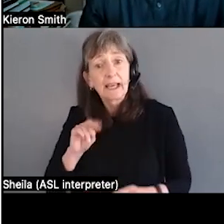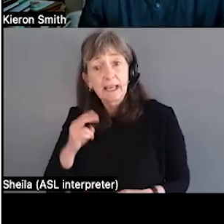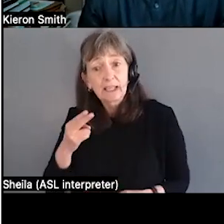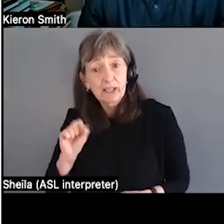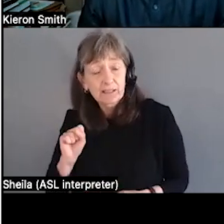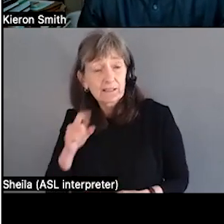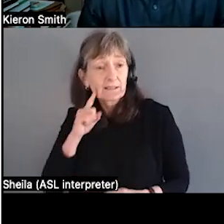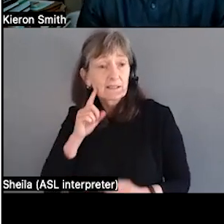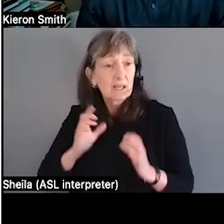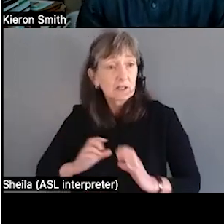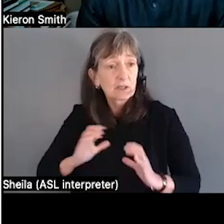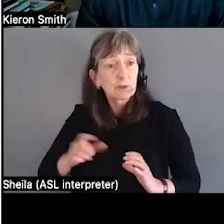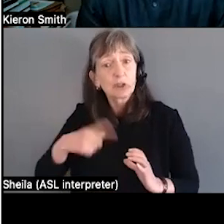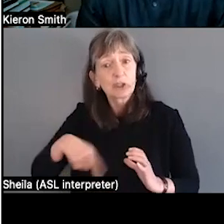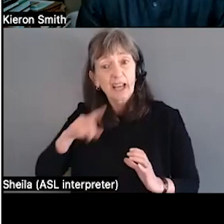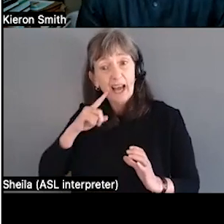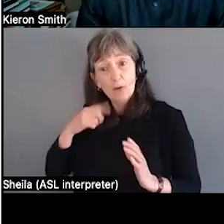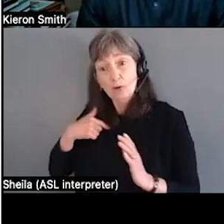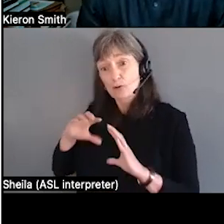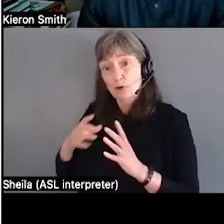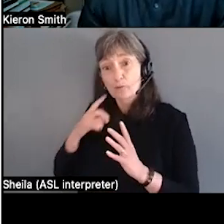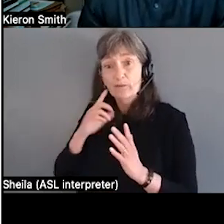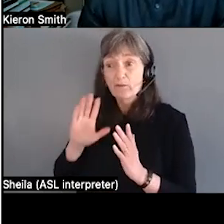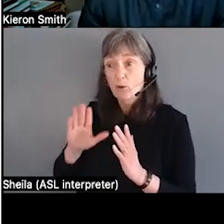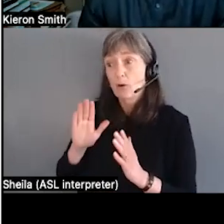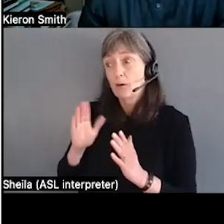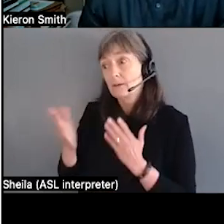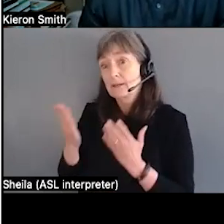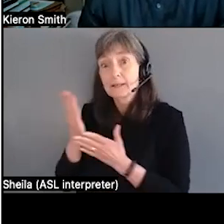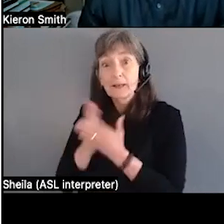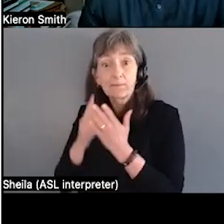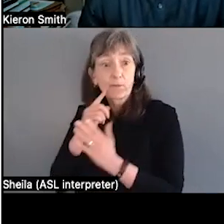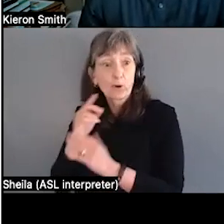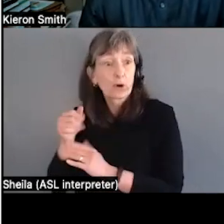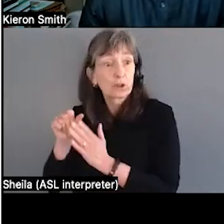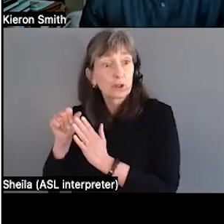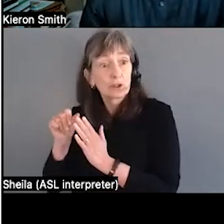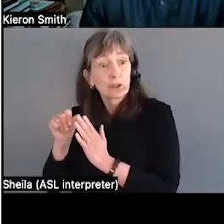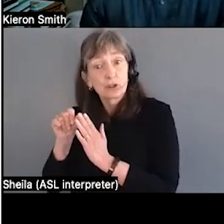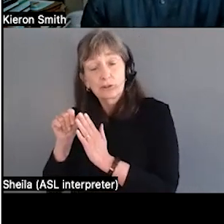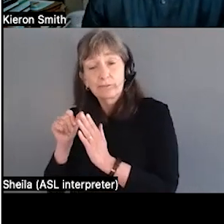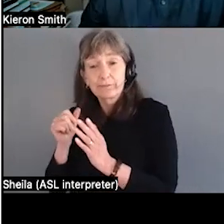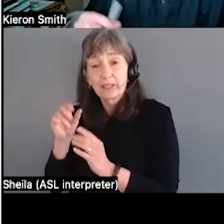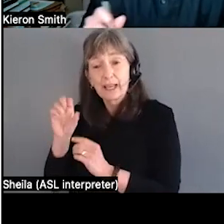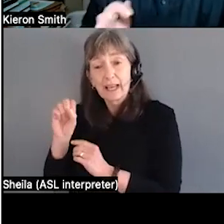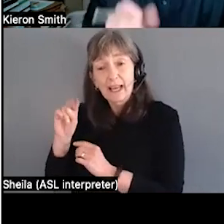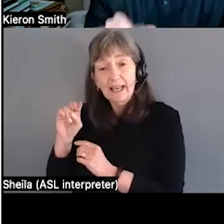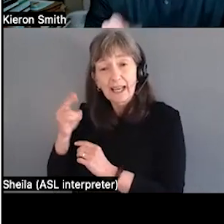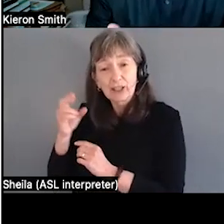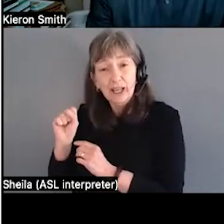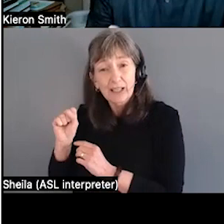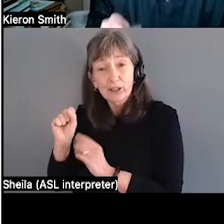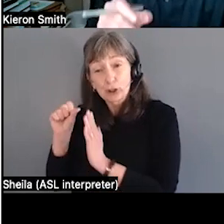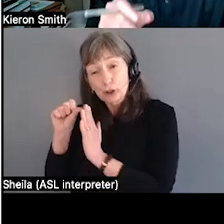will put together four NHS surgeons, for example, a list of new titles that are very specific to